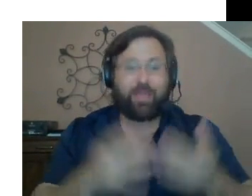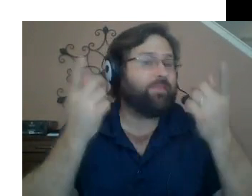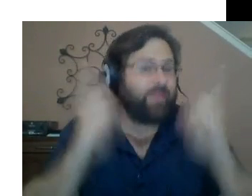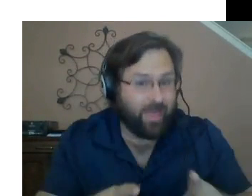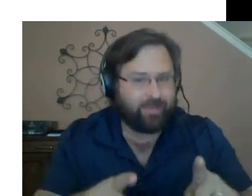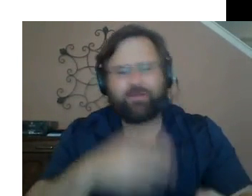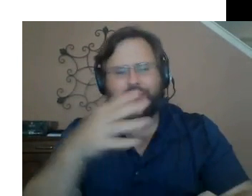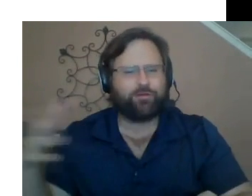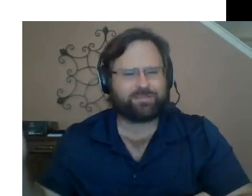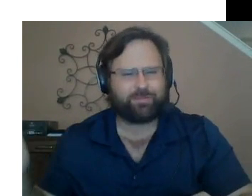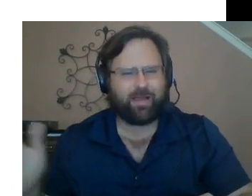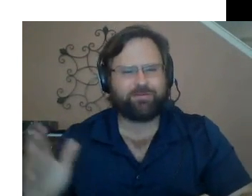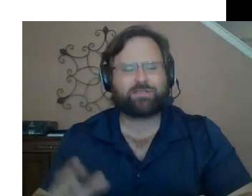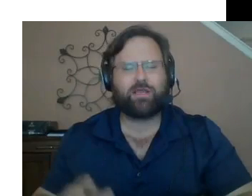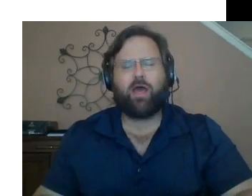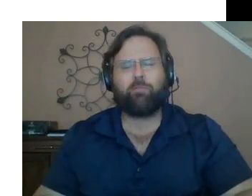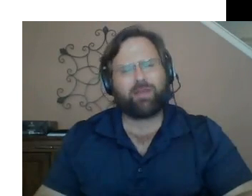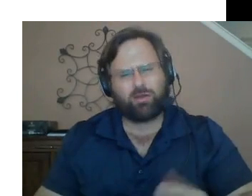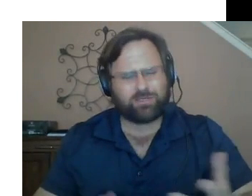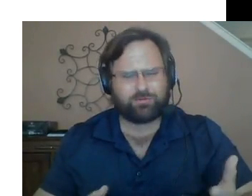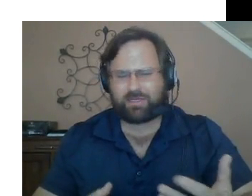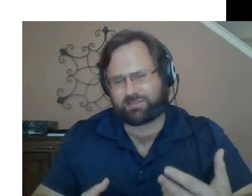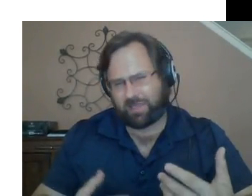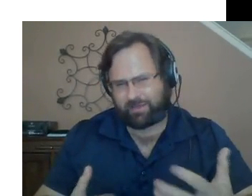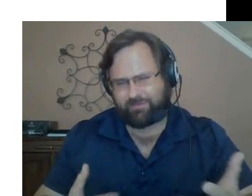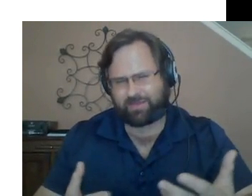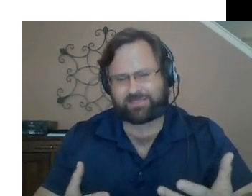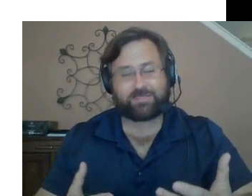thing and then you're doing something else but it also could convey the sense